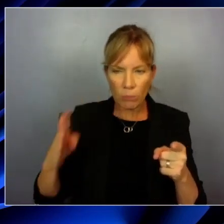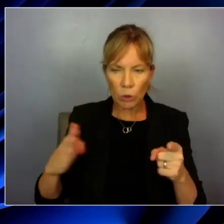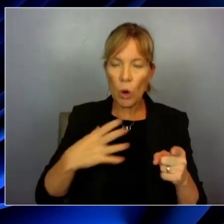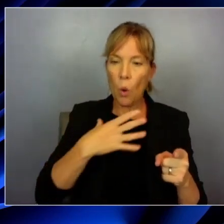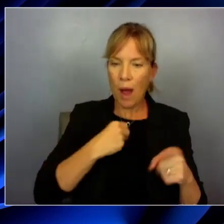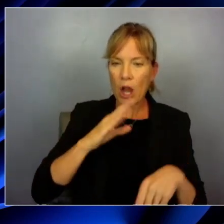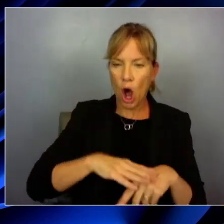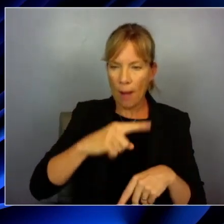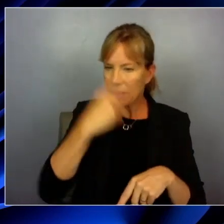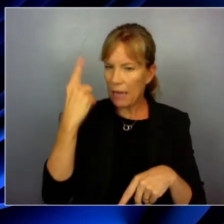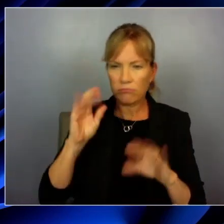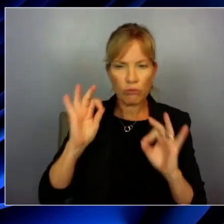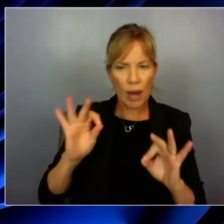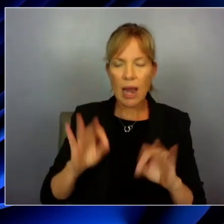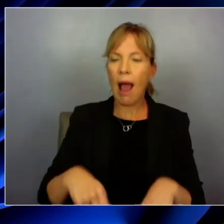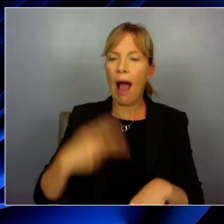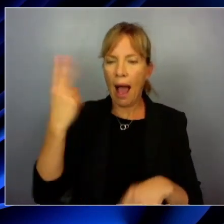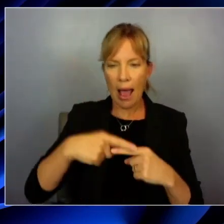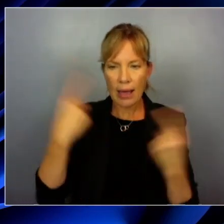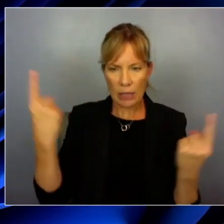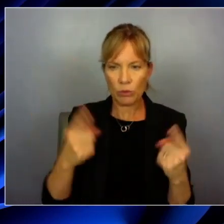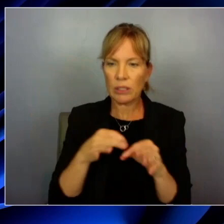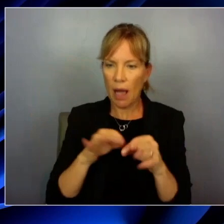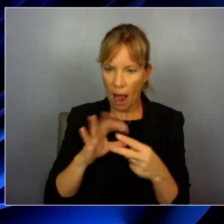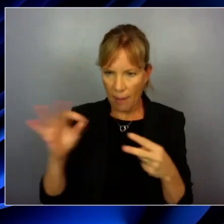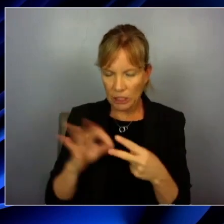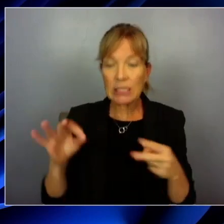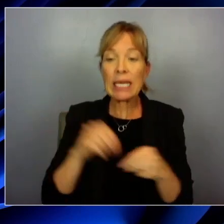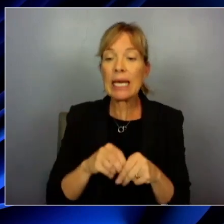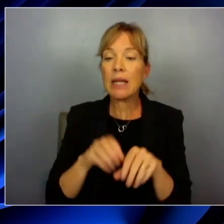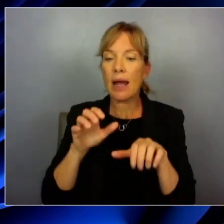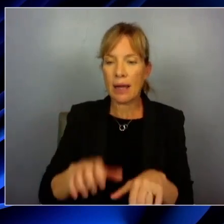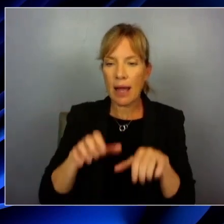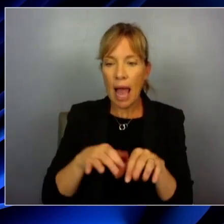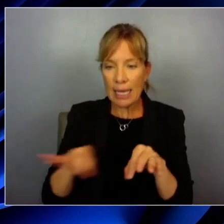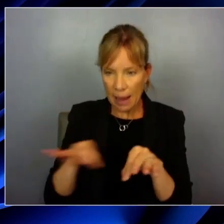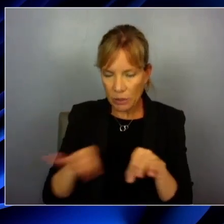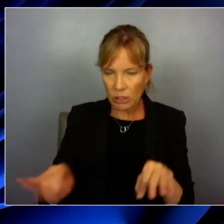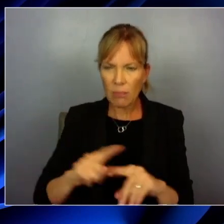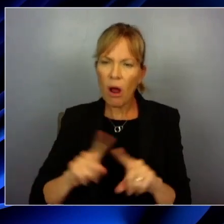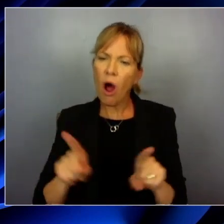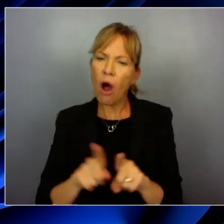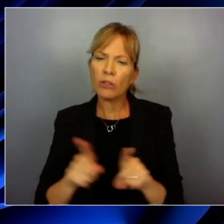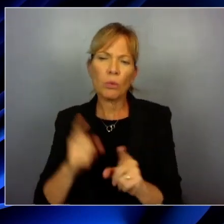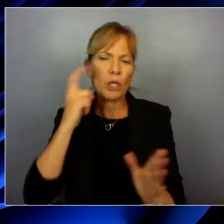High contrast options within the captions, but what we also know is that many people who rely on captions,